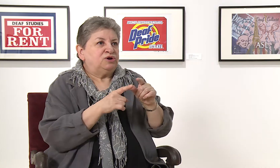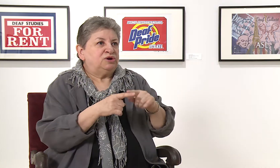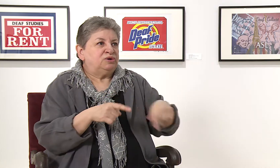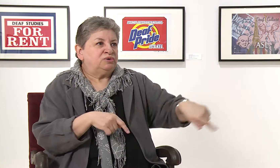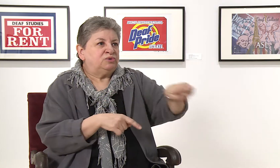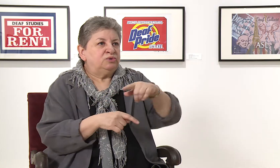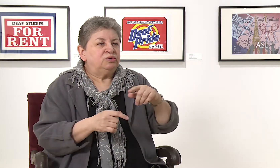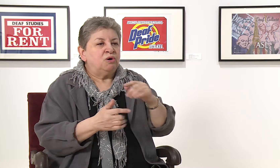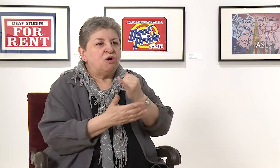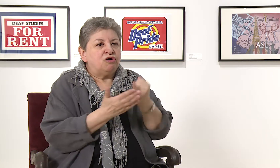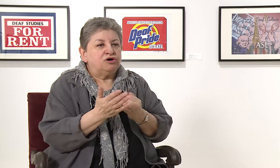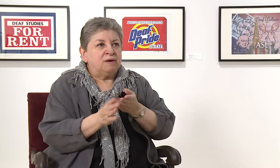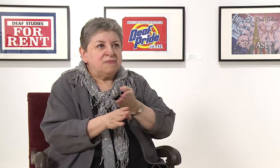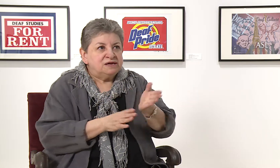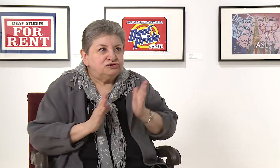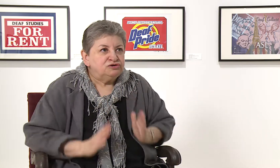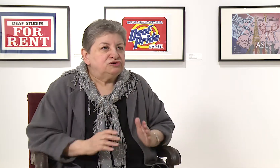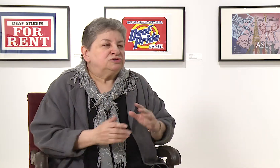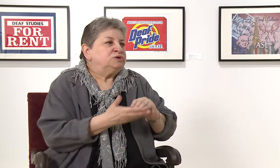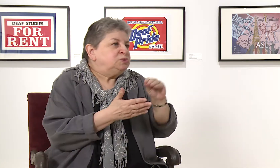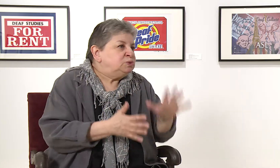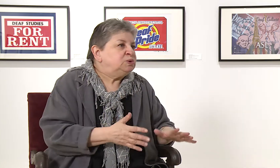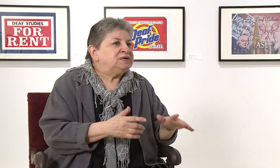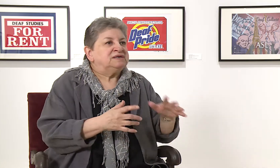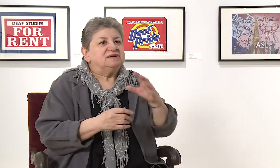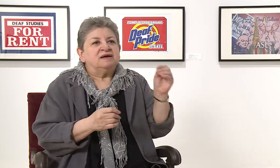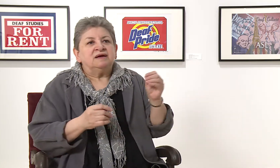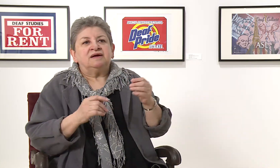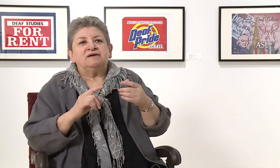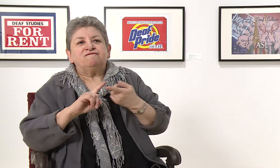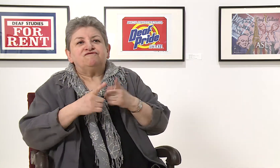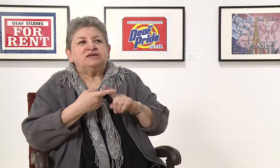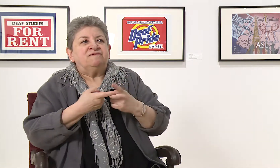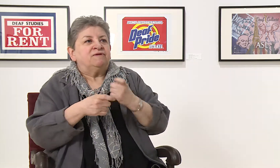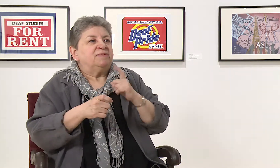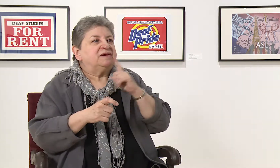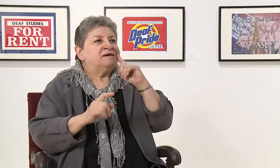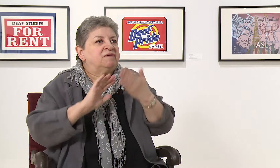We went back to Gallaudet and spread the word to art majors, other students,